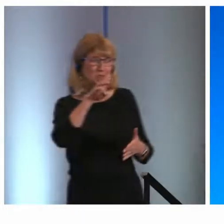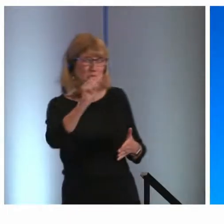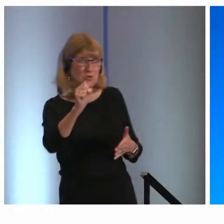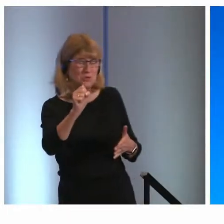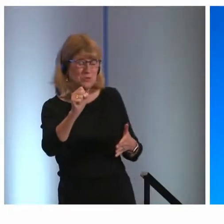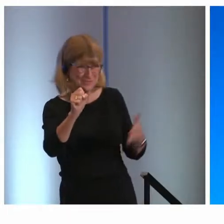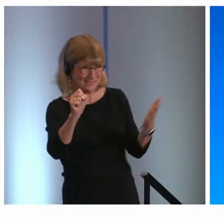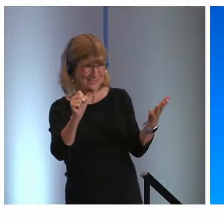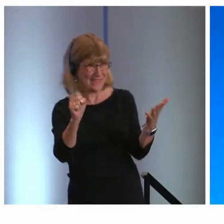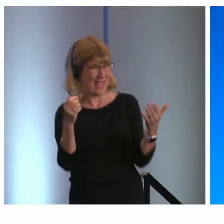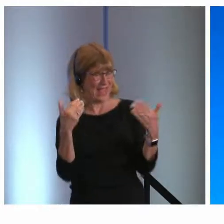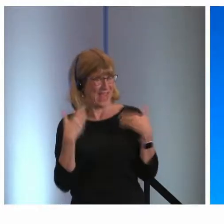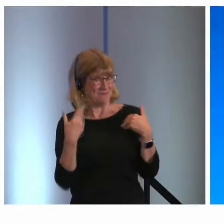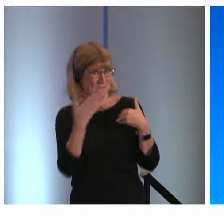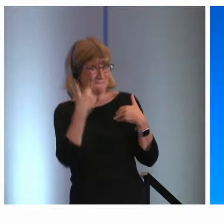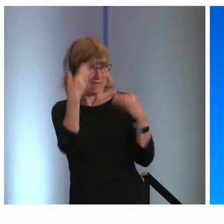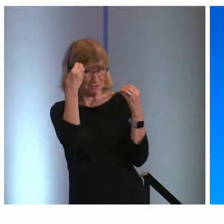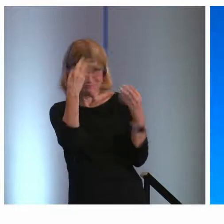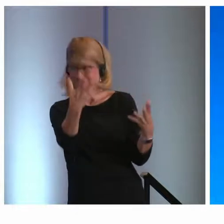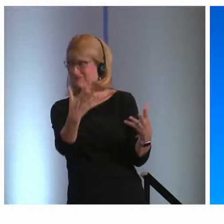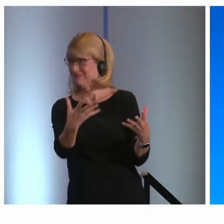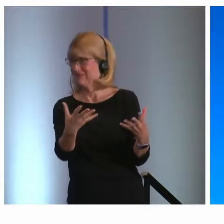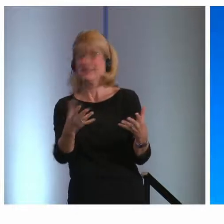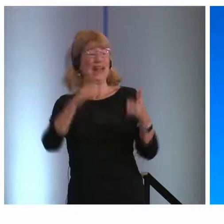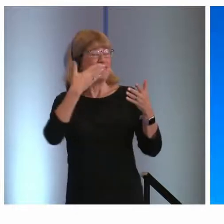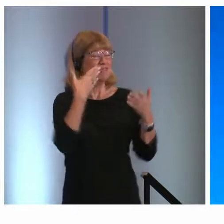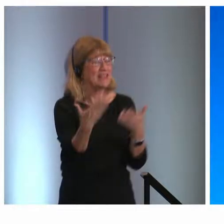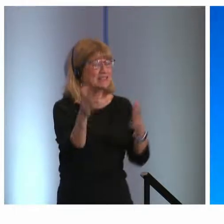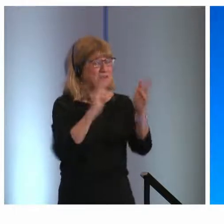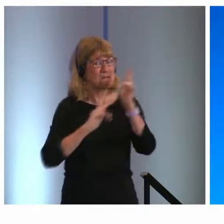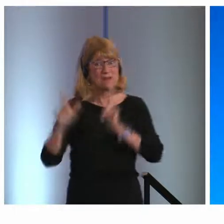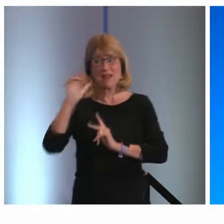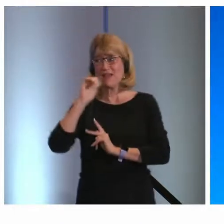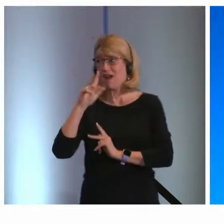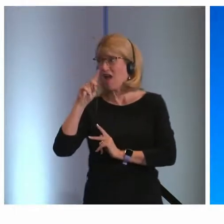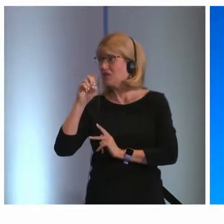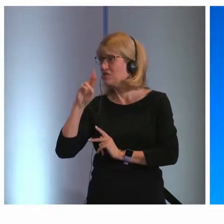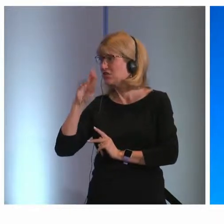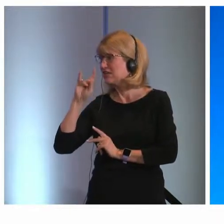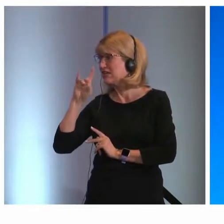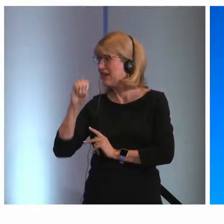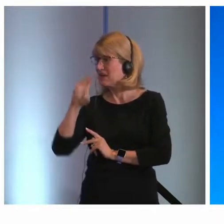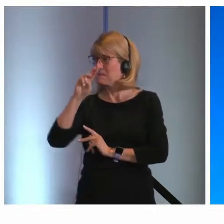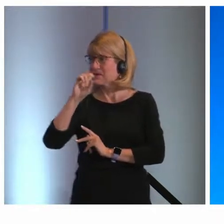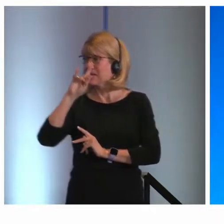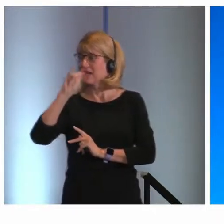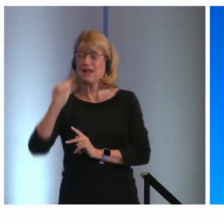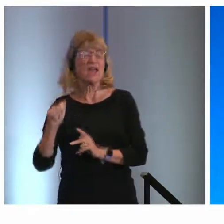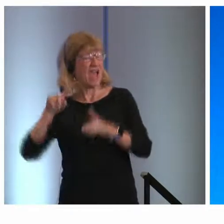an alternative. And that's thanks to the folks at Verizon media, which, actually, started out at Yahoo!